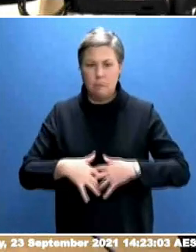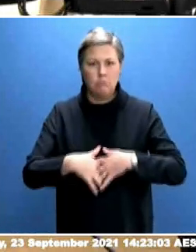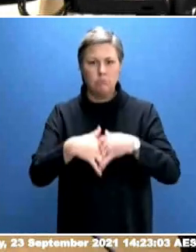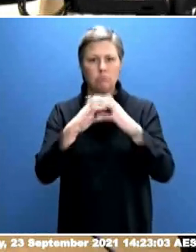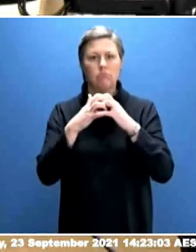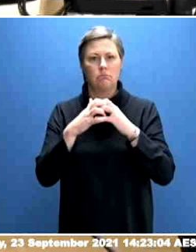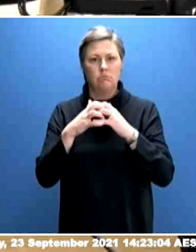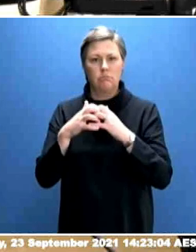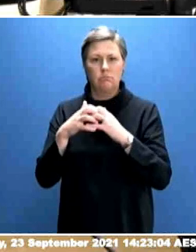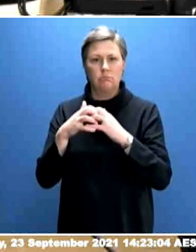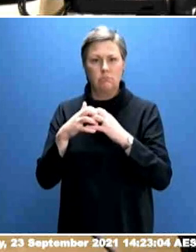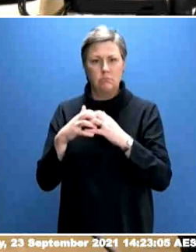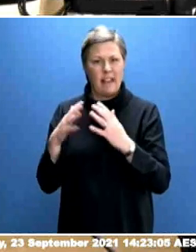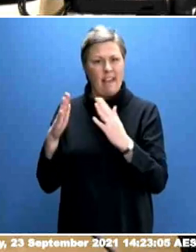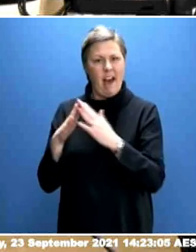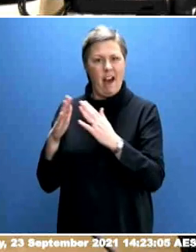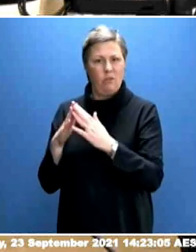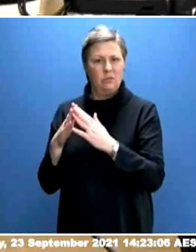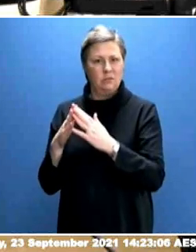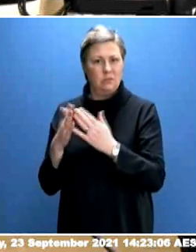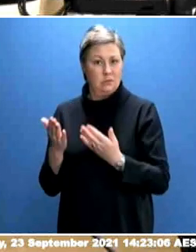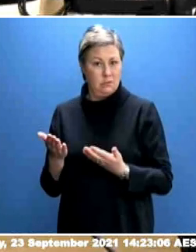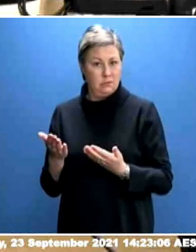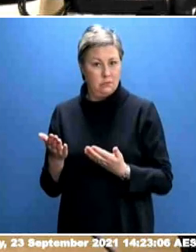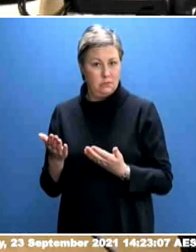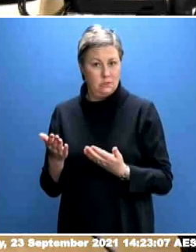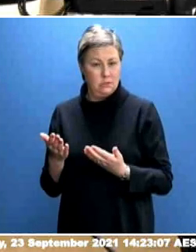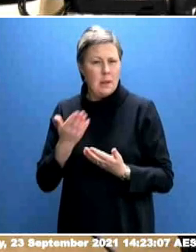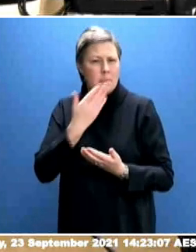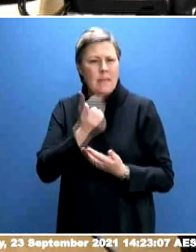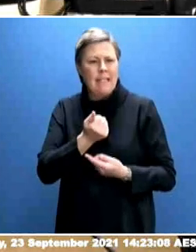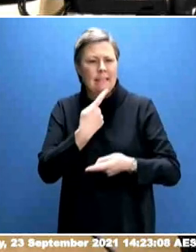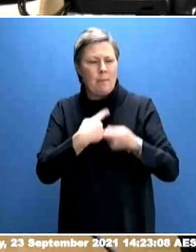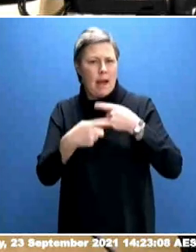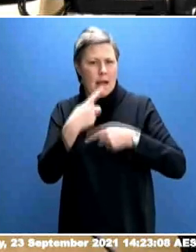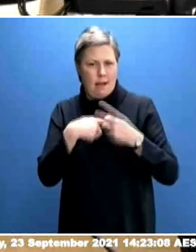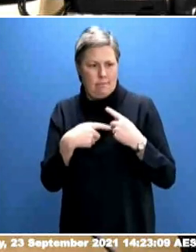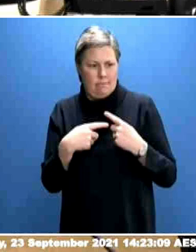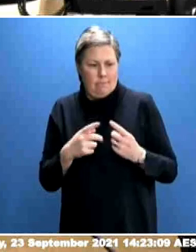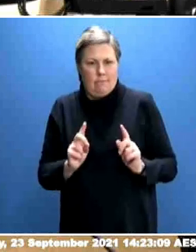the Safe Care Model and Safe Care House. MS KERR: Yes. Would you just explain about that, if you could, please,